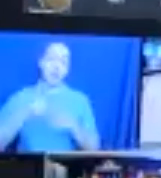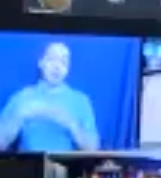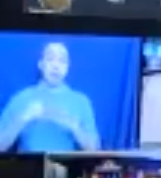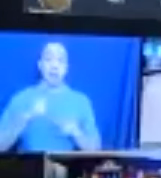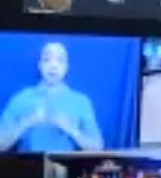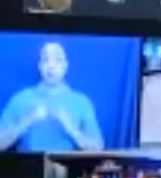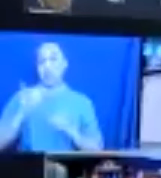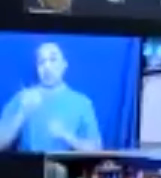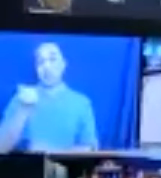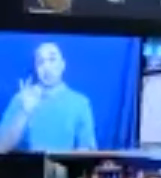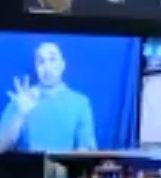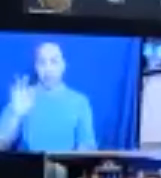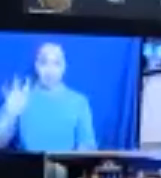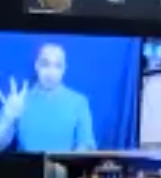I'VE BEEN TRAINING SINCE 1997. FELICIA: